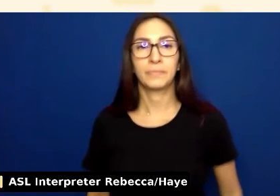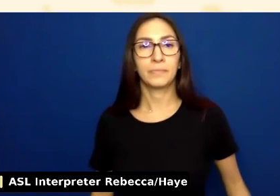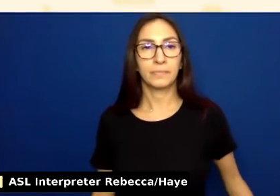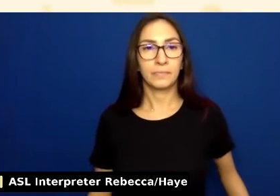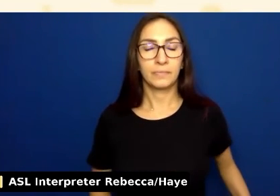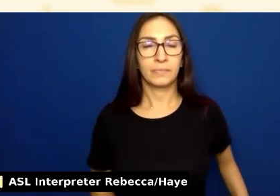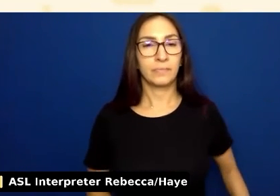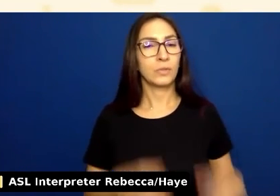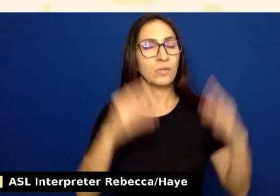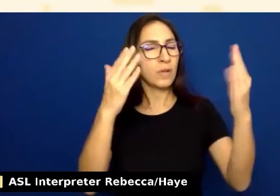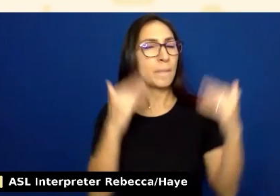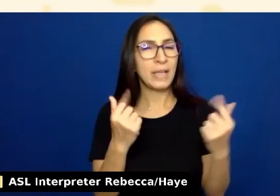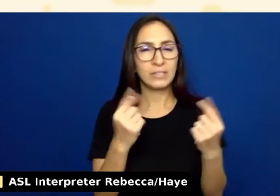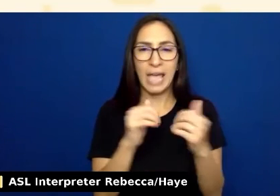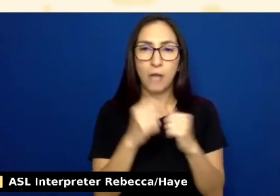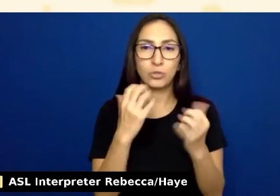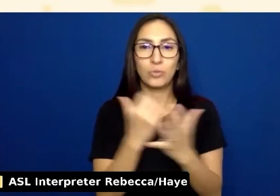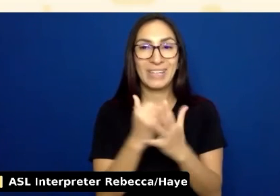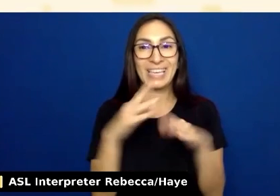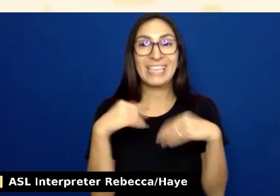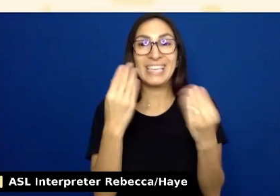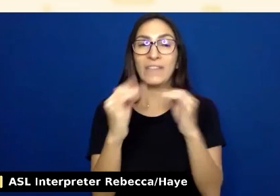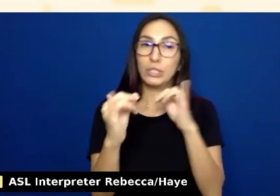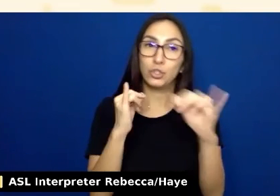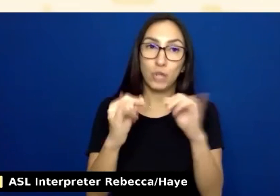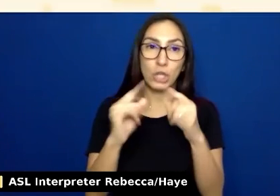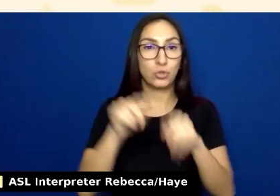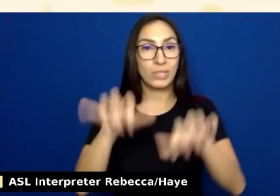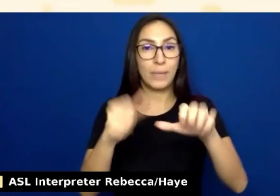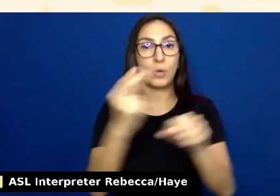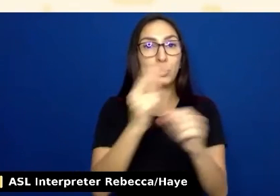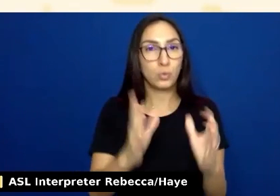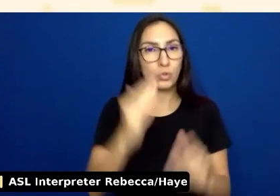on keyboard operability to users? I know you mentioned that when there are kinds of unique controls,